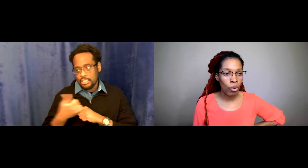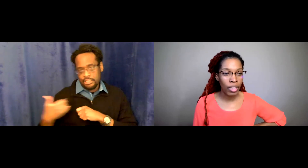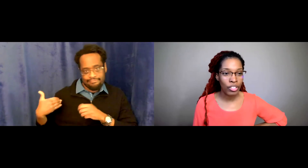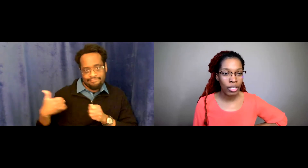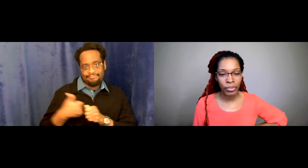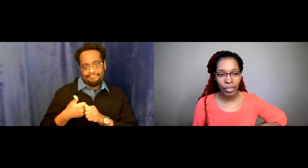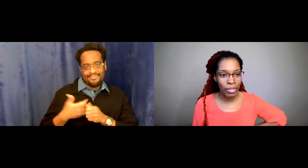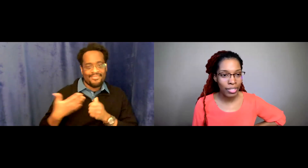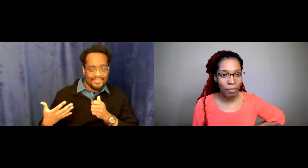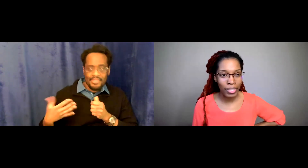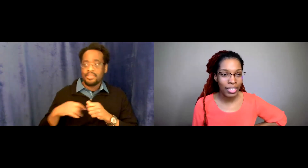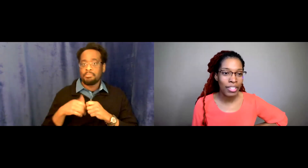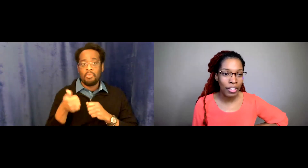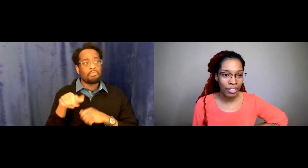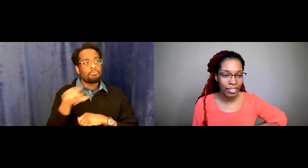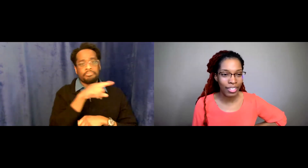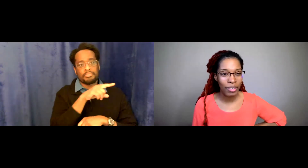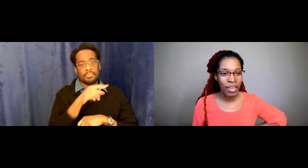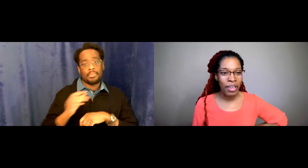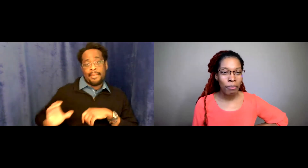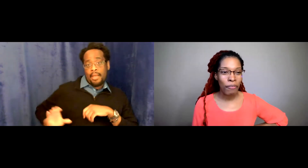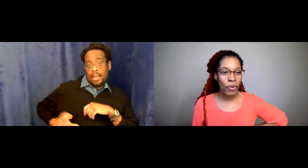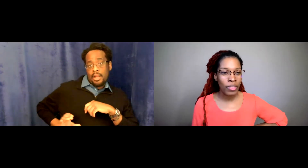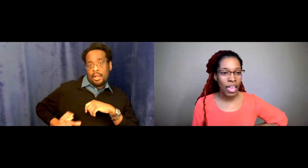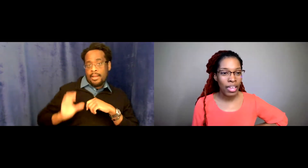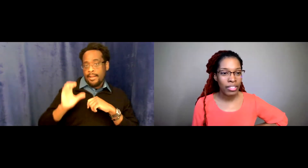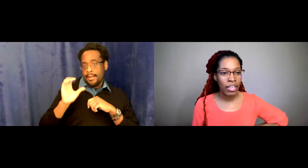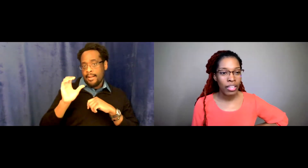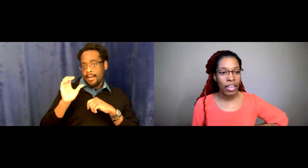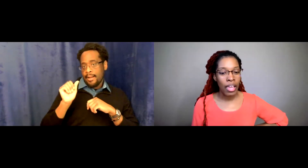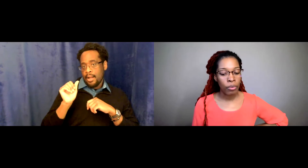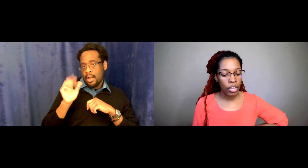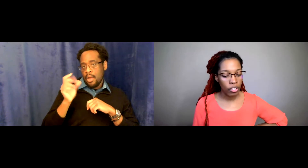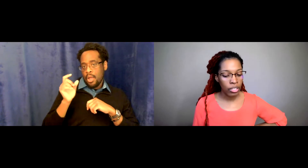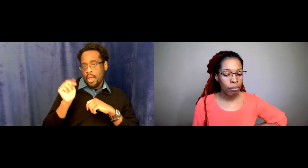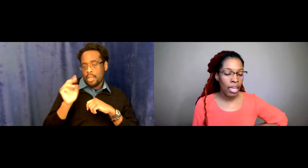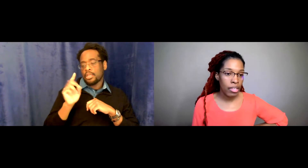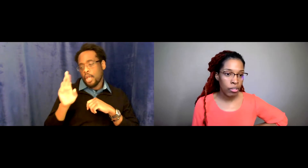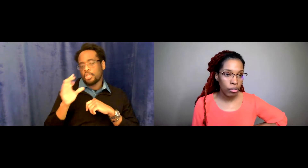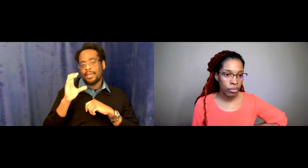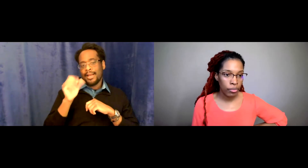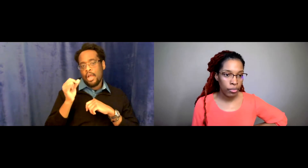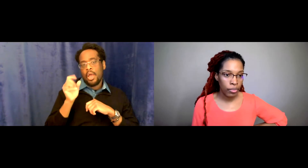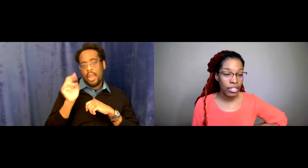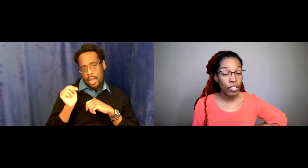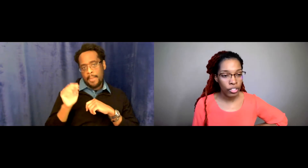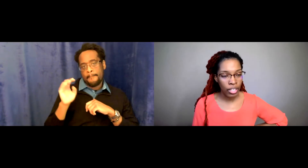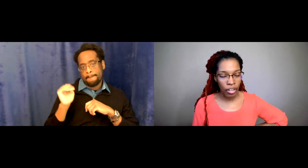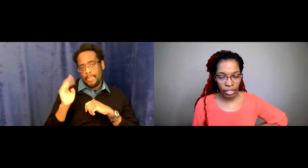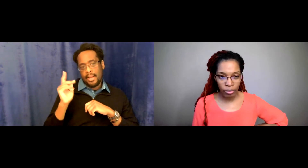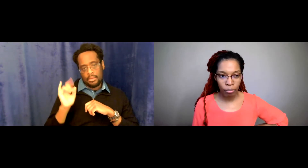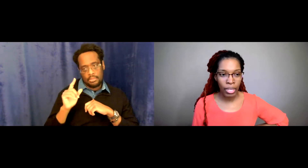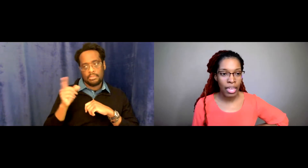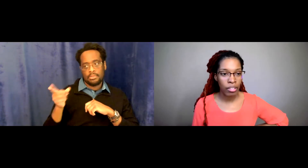catch up it's going to be 7 to 10 years before that now carolyn mccaskill dr carolyn mccaskill